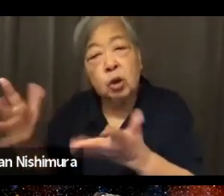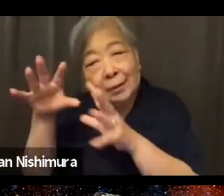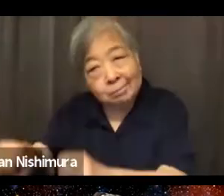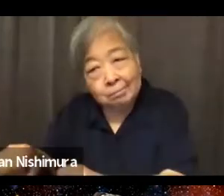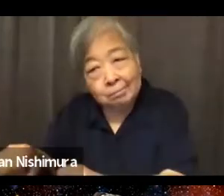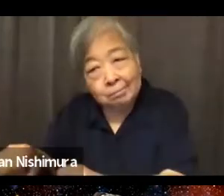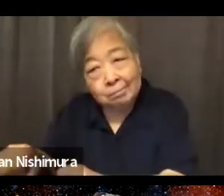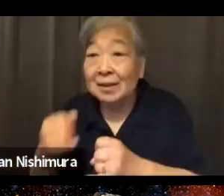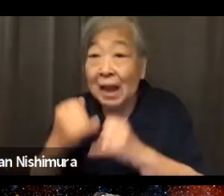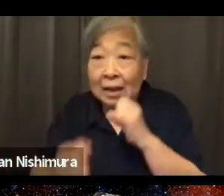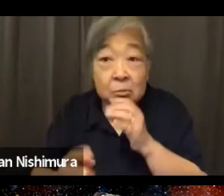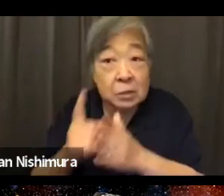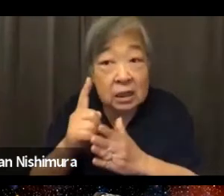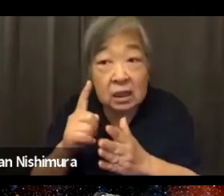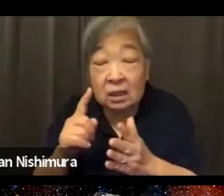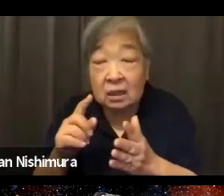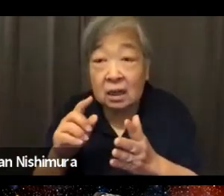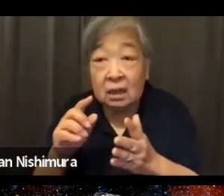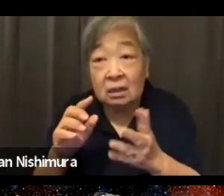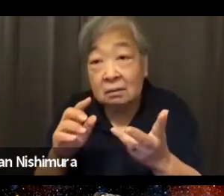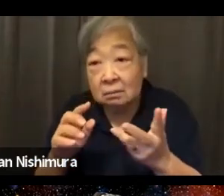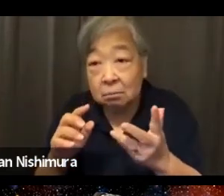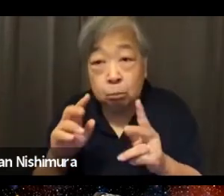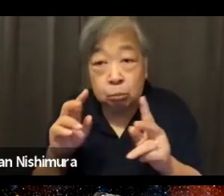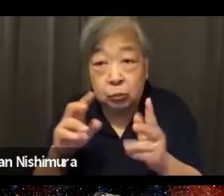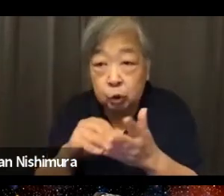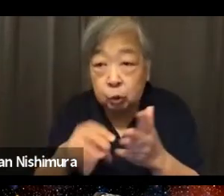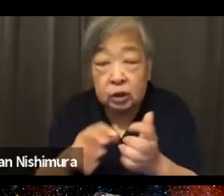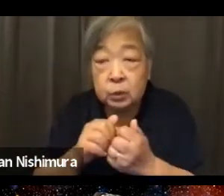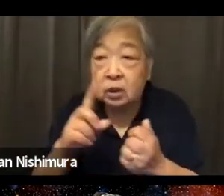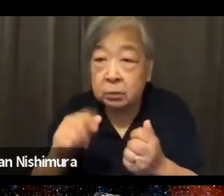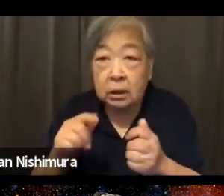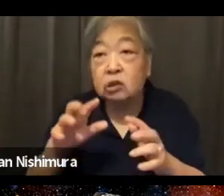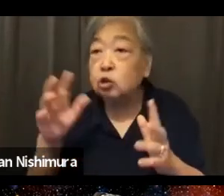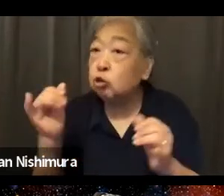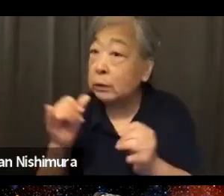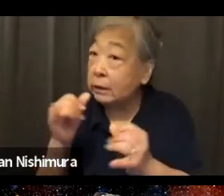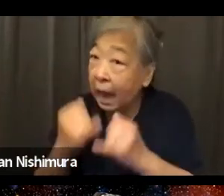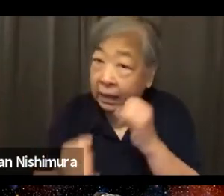to ensure that their living space is welcoming and inclusive.